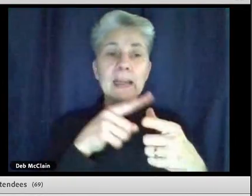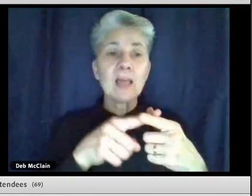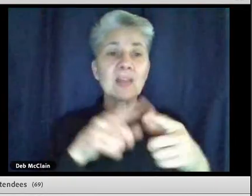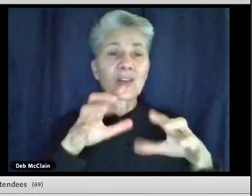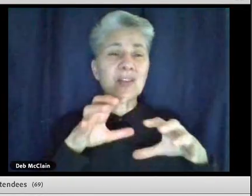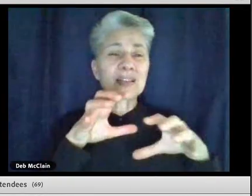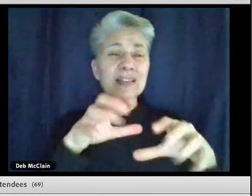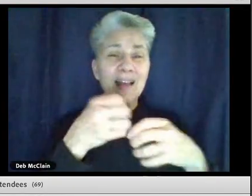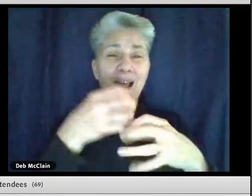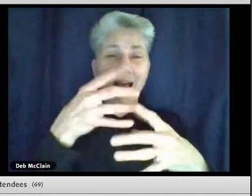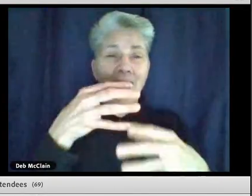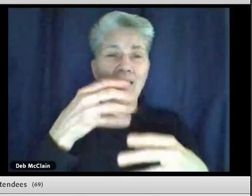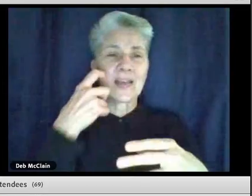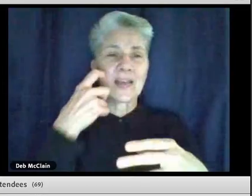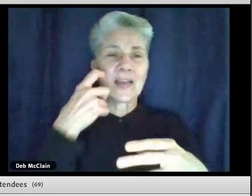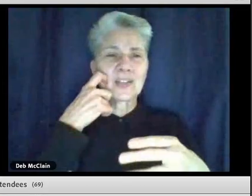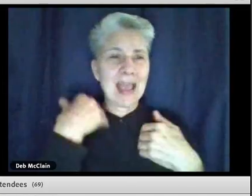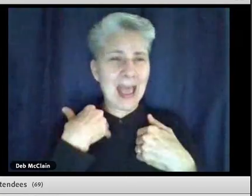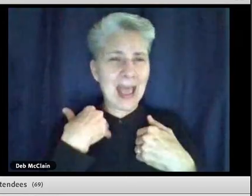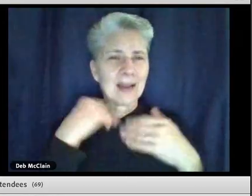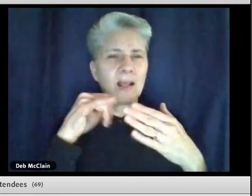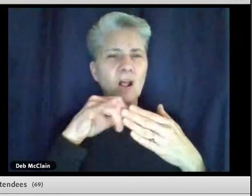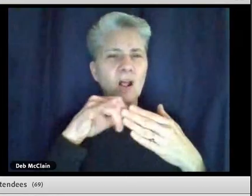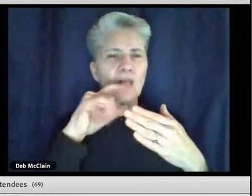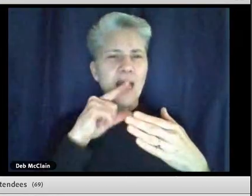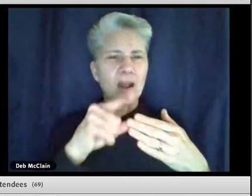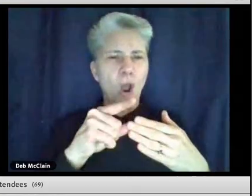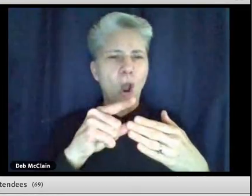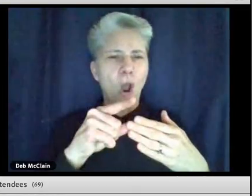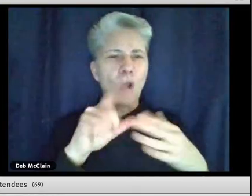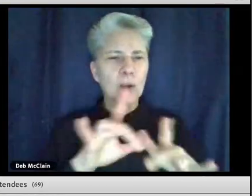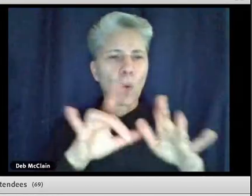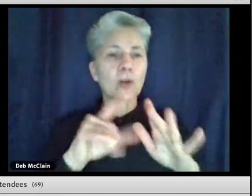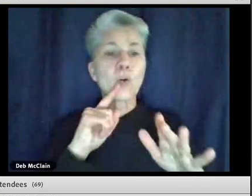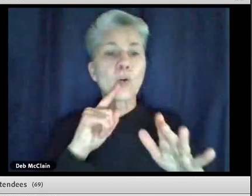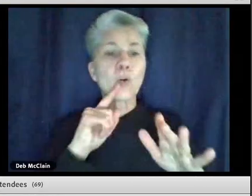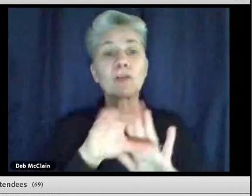so those are some that are upcoming, and then there's a ton that they just had